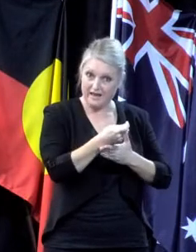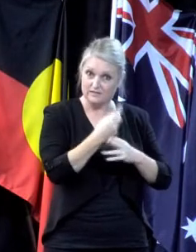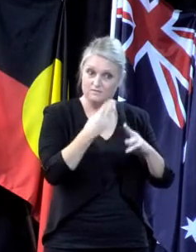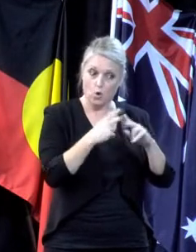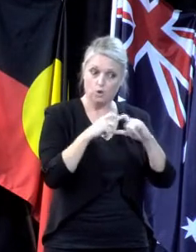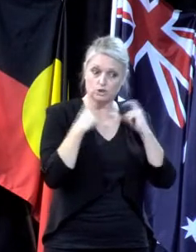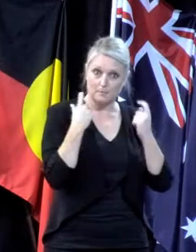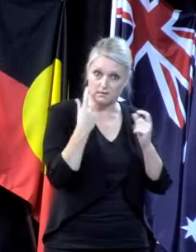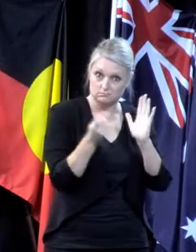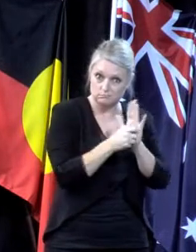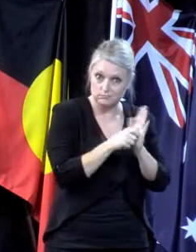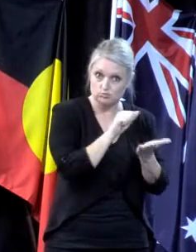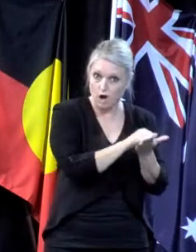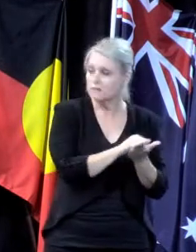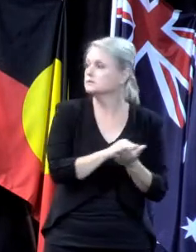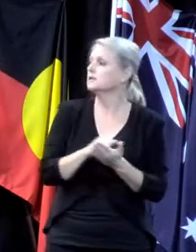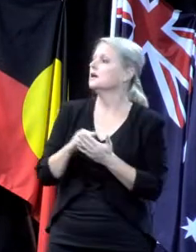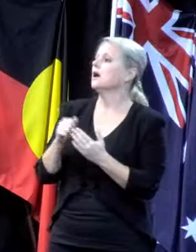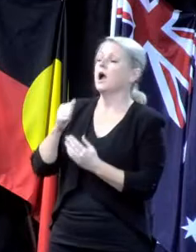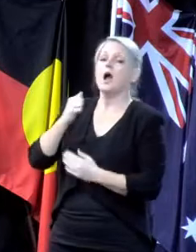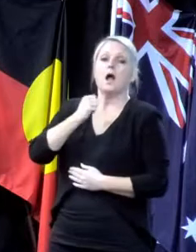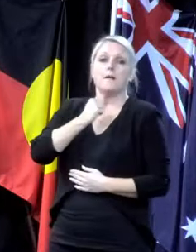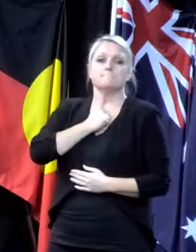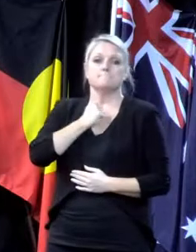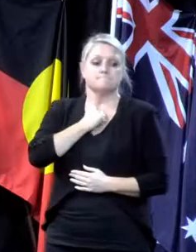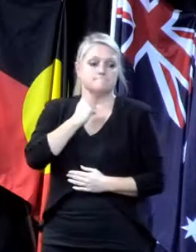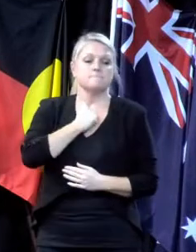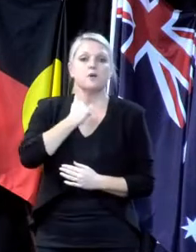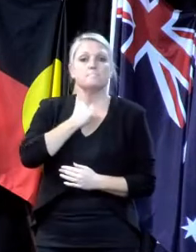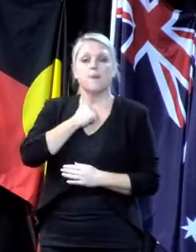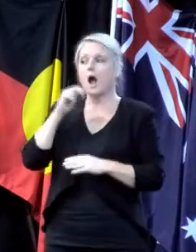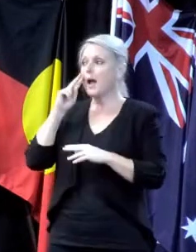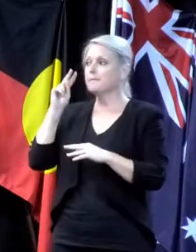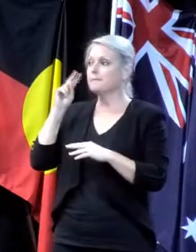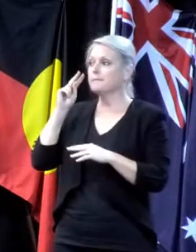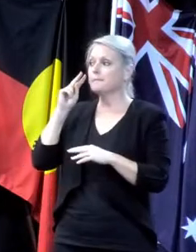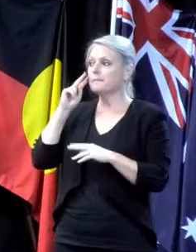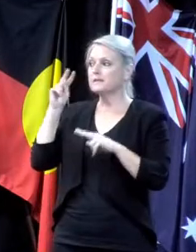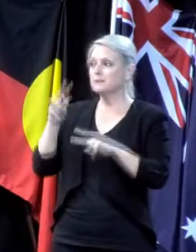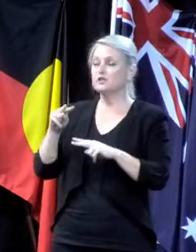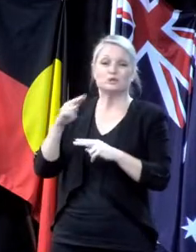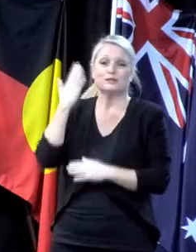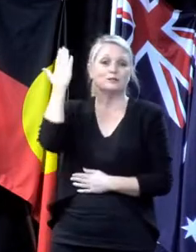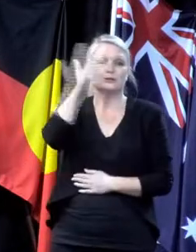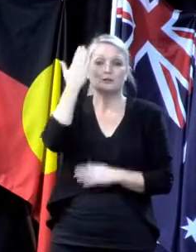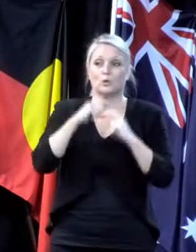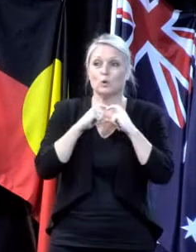Yes, for my perspective, she's the school chaplain. And I don't know where she's funded from.